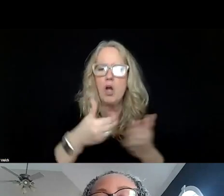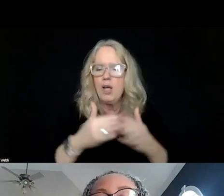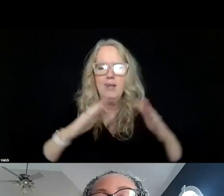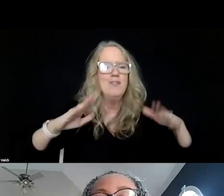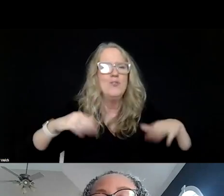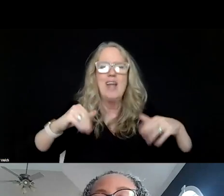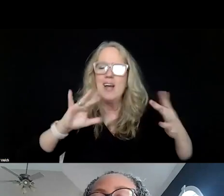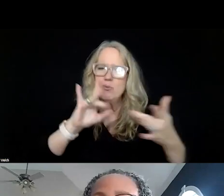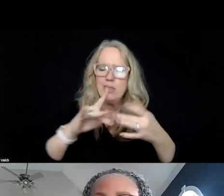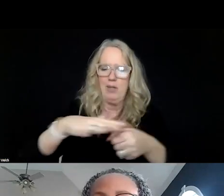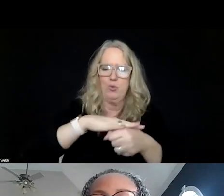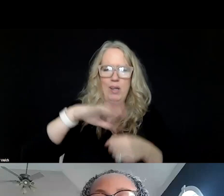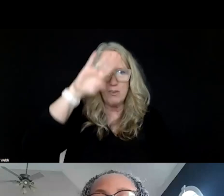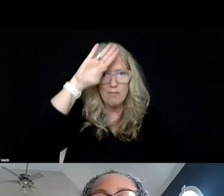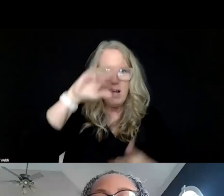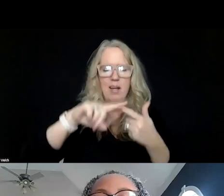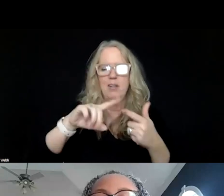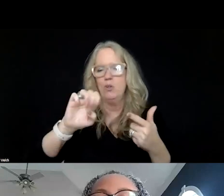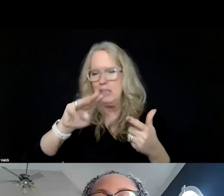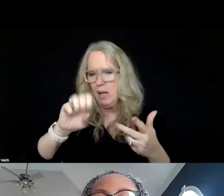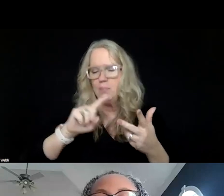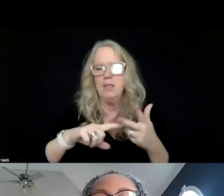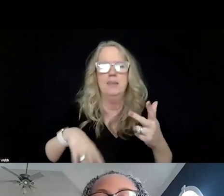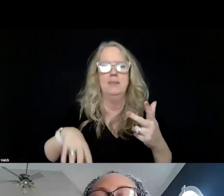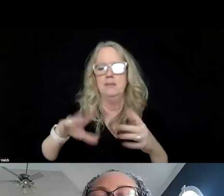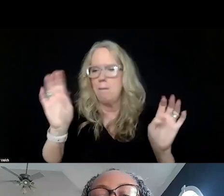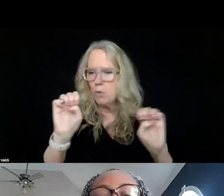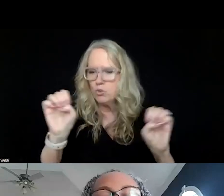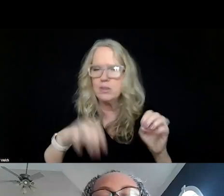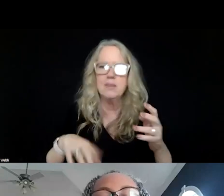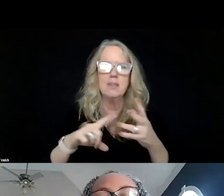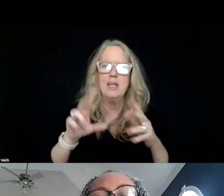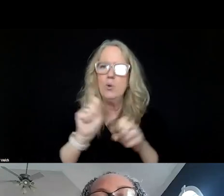LOCAL EMS, FIRE AND EMERGENCY WORKFORCE, DO THAT.